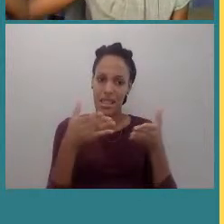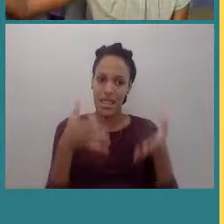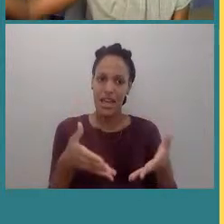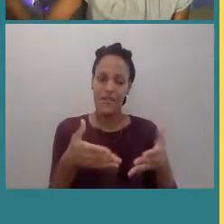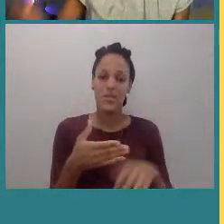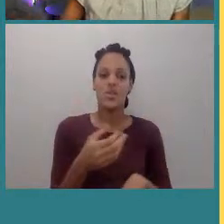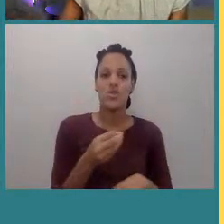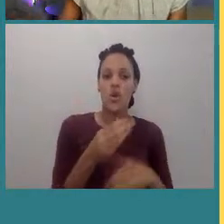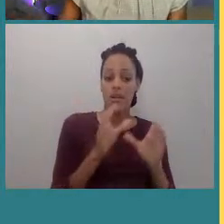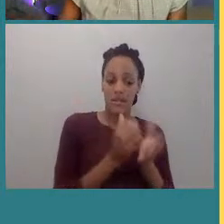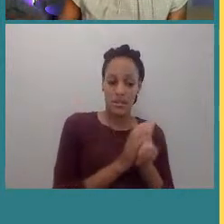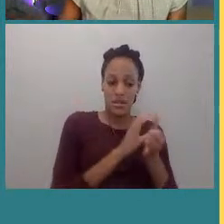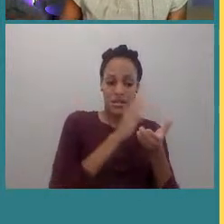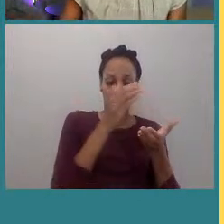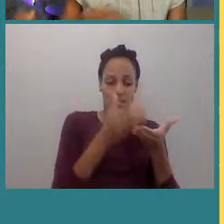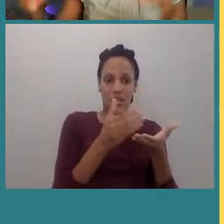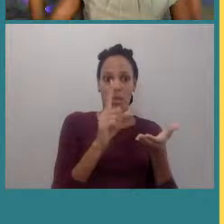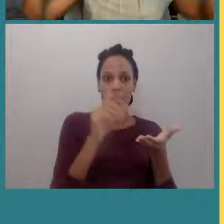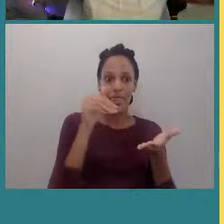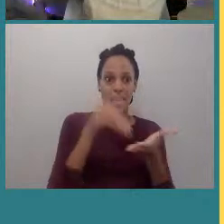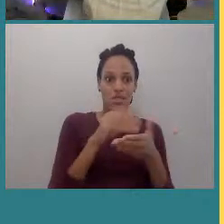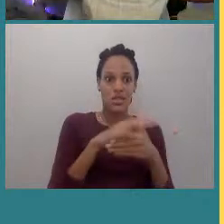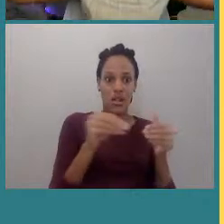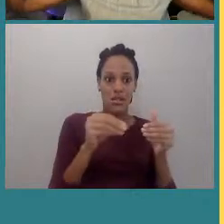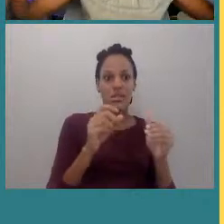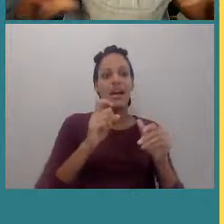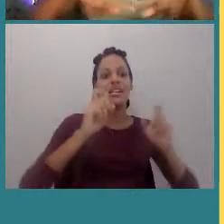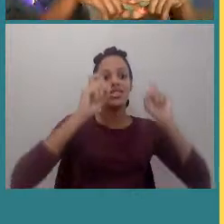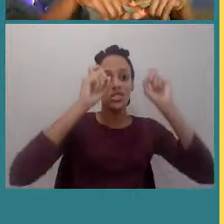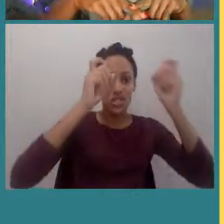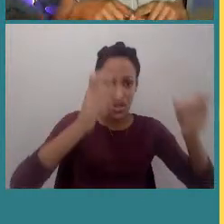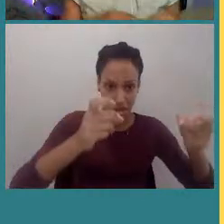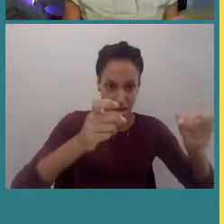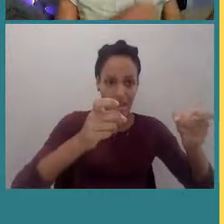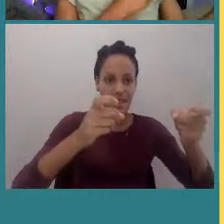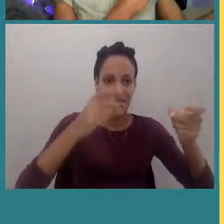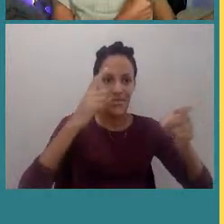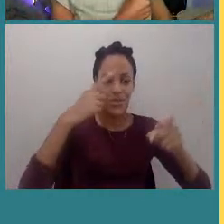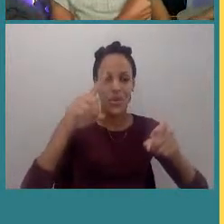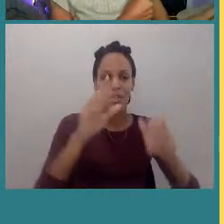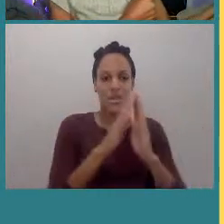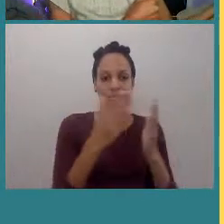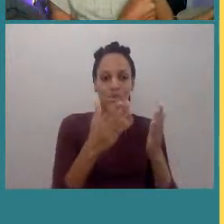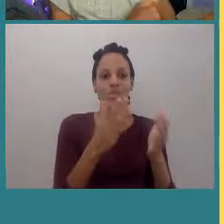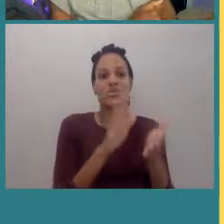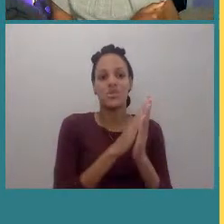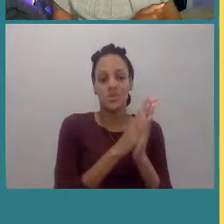Thank you Dr. Howard. We will wait a little more and see we have questions on